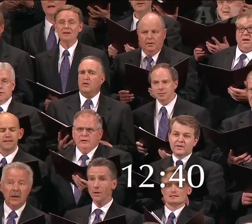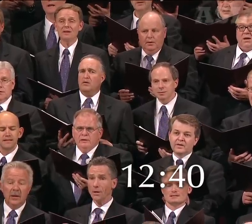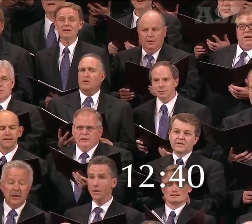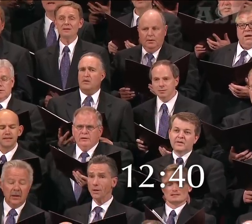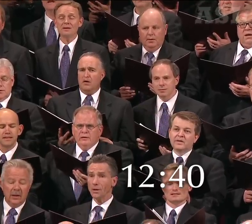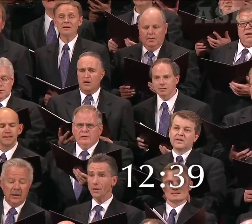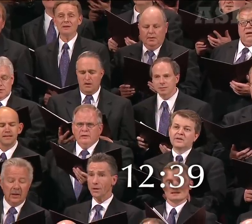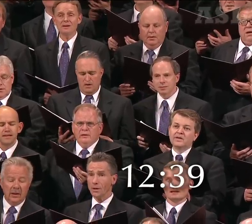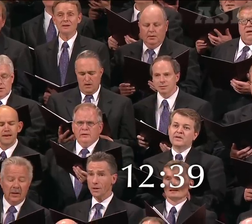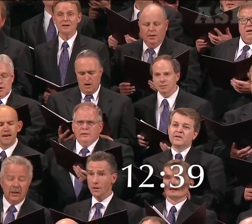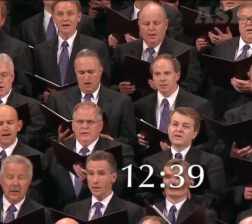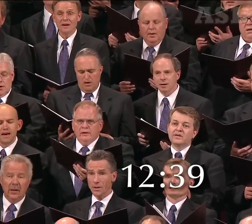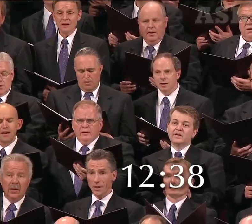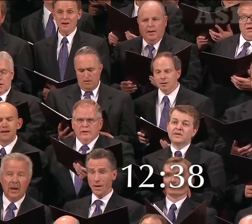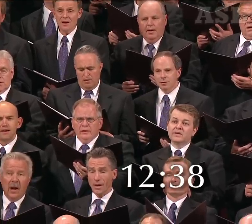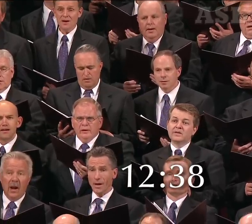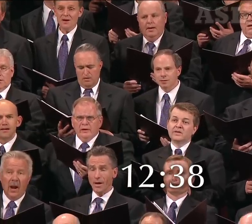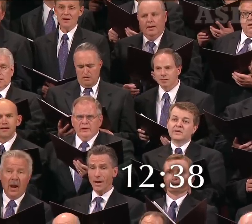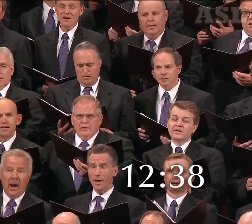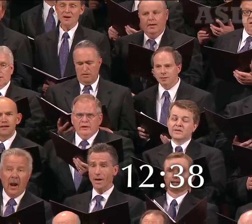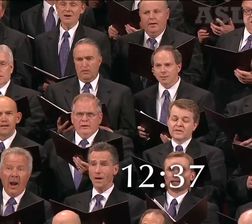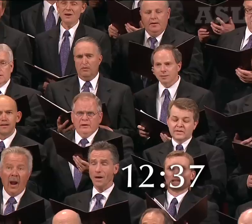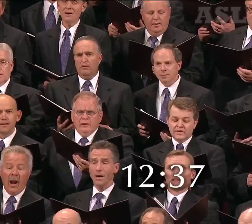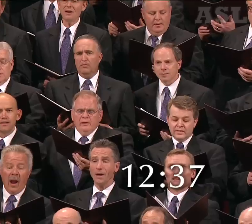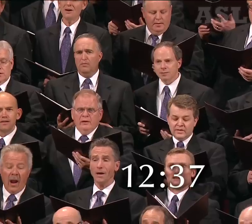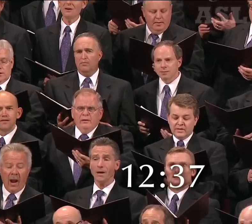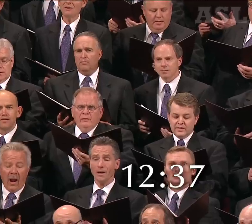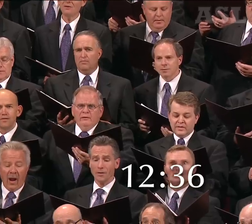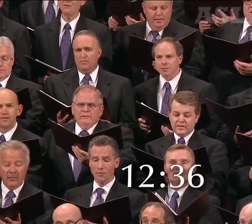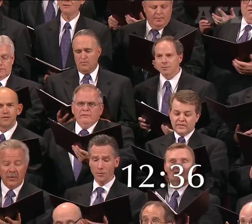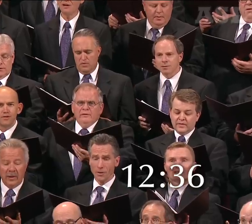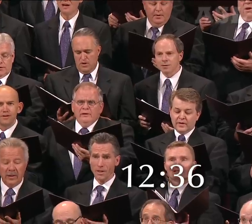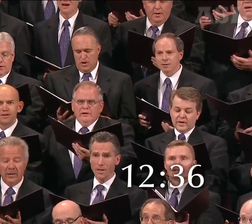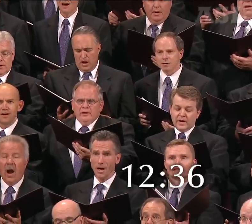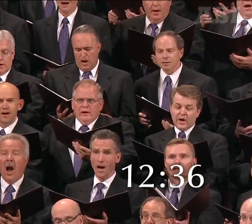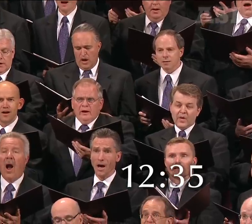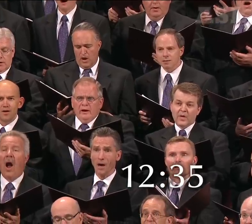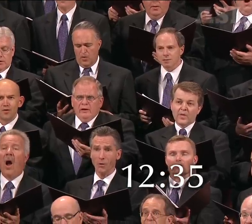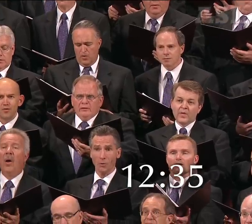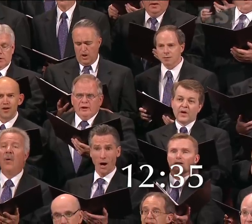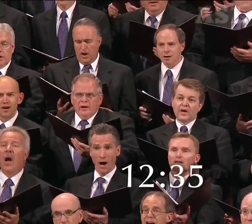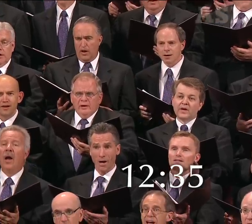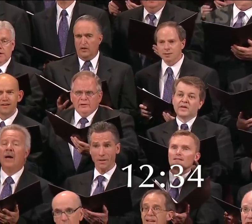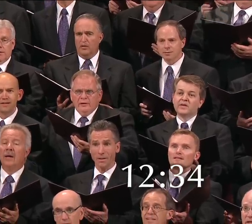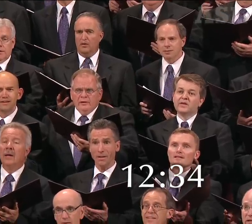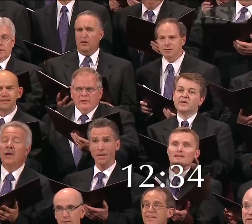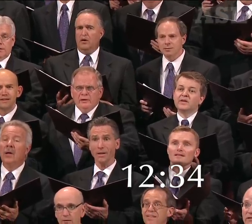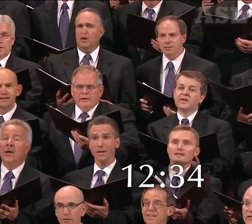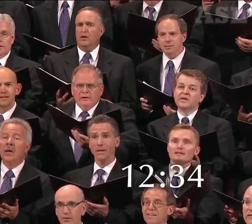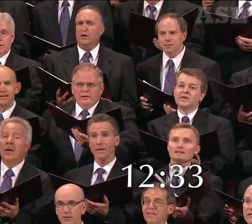THIS IS THE ENGLISH CLOSED CAPTION CHANNEL OF THE CHURCH OF JESUS CHRIST OF LATTER-DAY SAINTS.